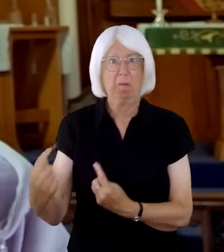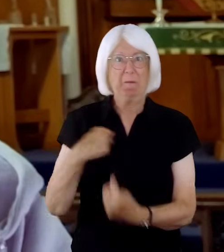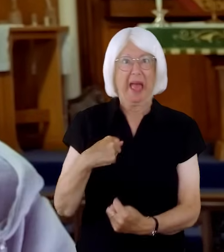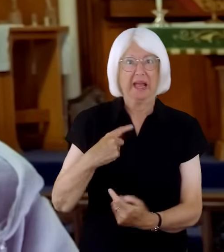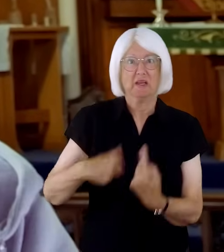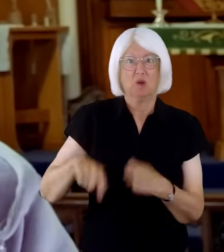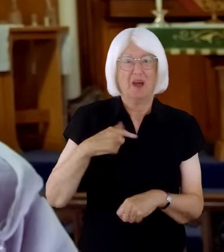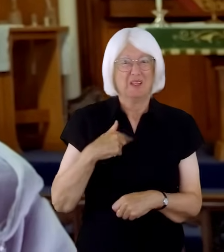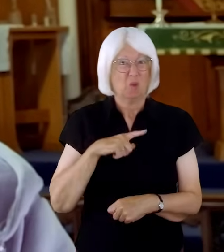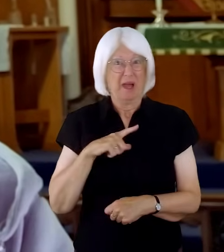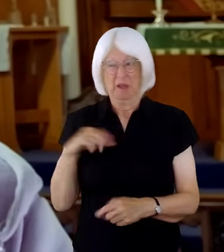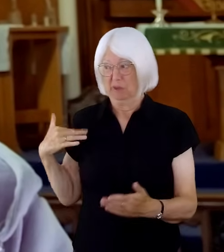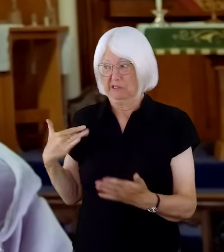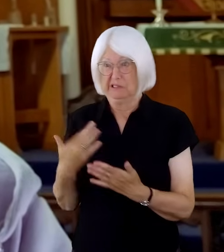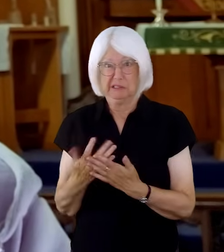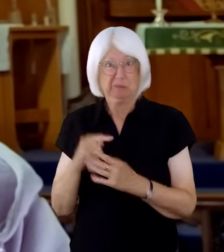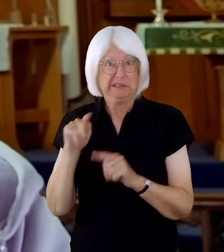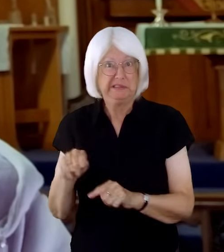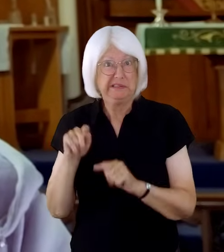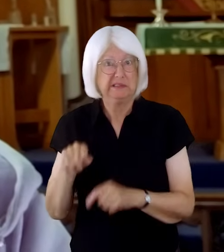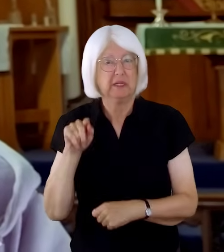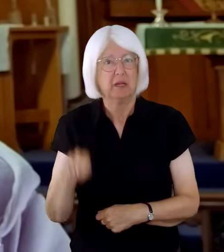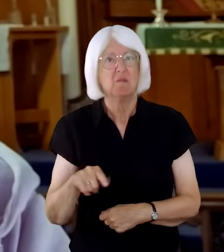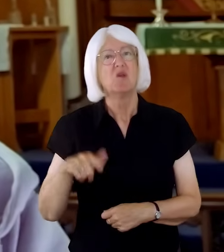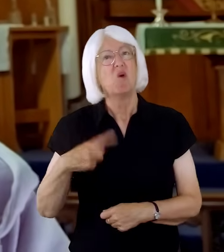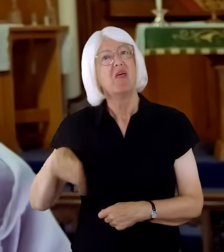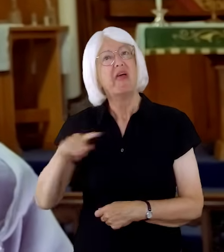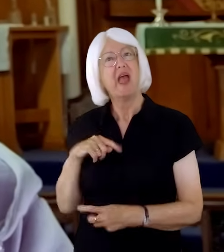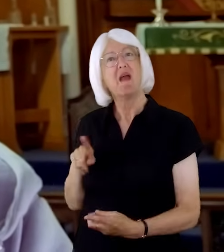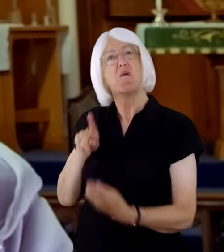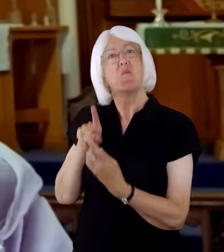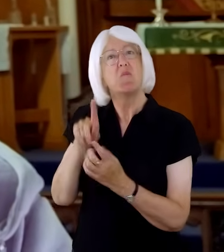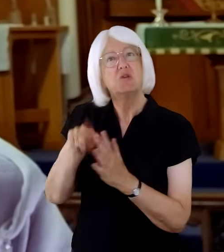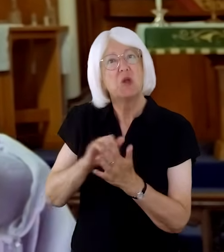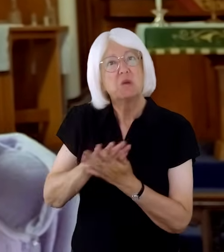for all the wrong that we did to him? So they approached Joseph saying,